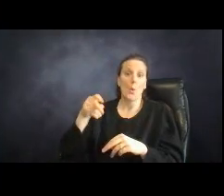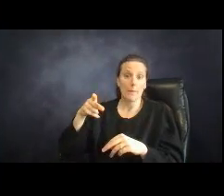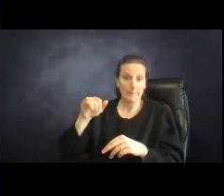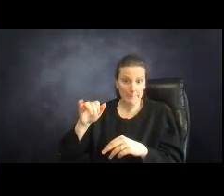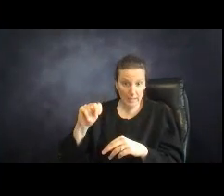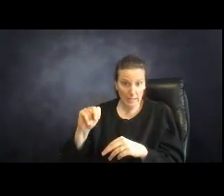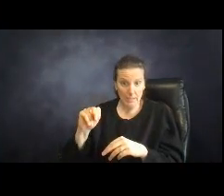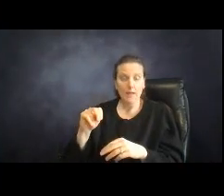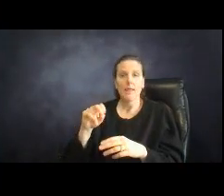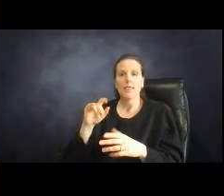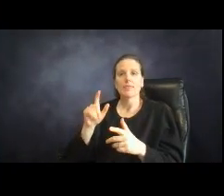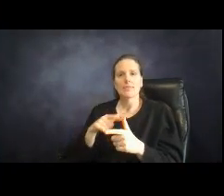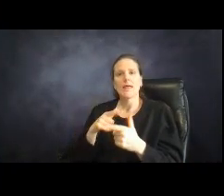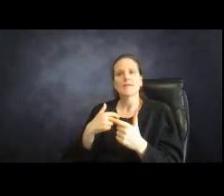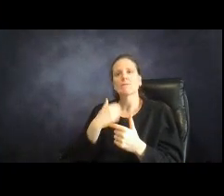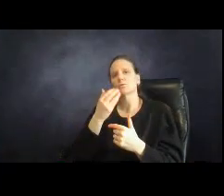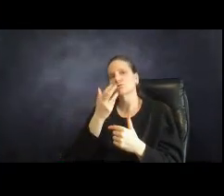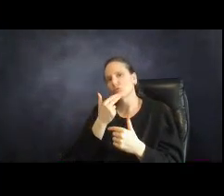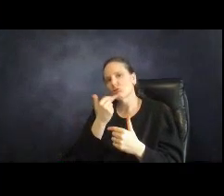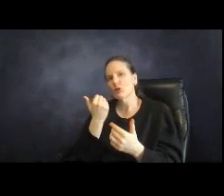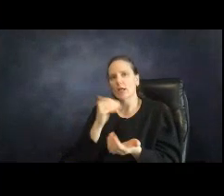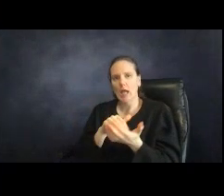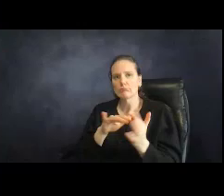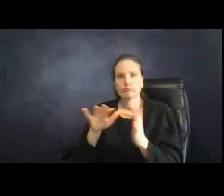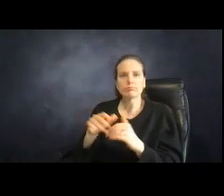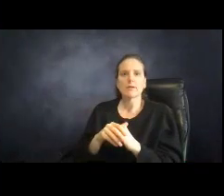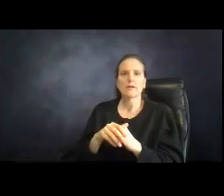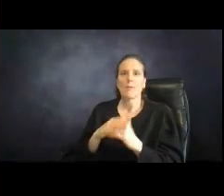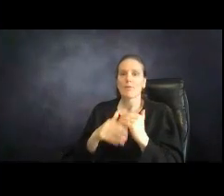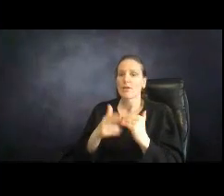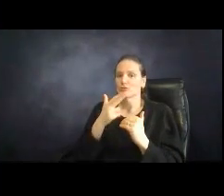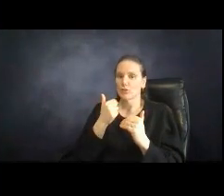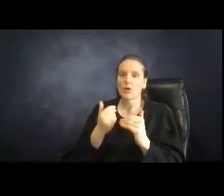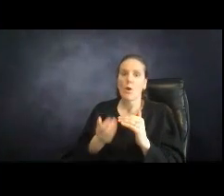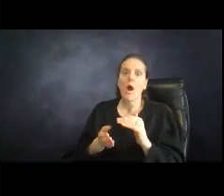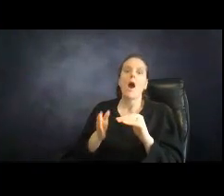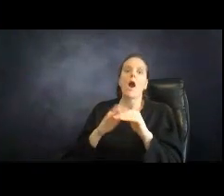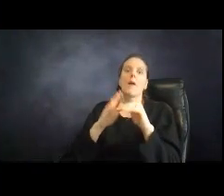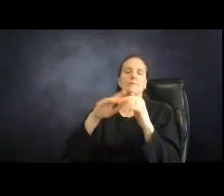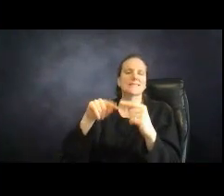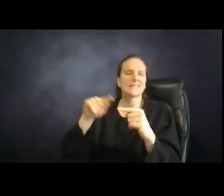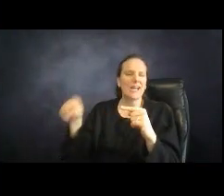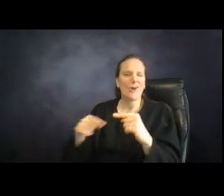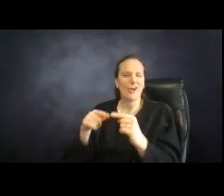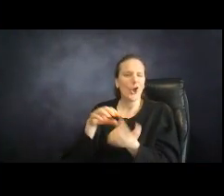again, and then you get that blood sugar going up again and it's this cycle, we call it the cookie cycle.